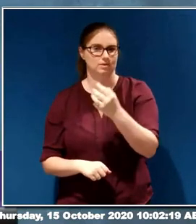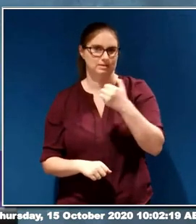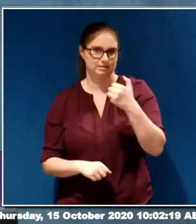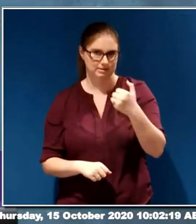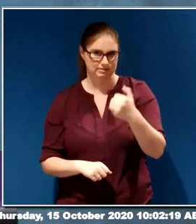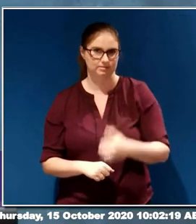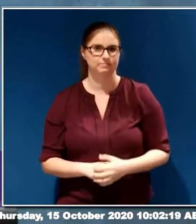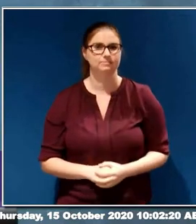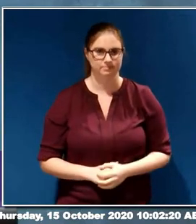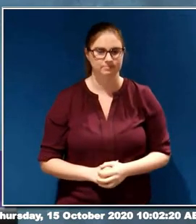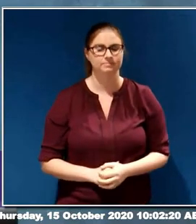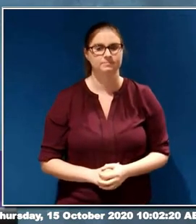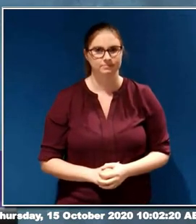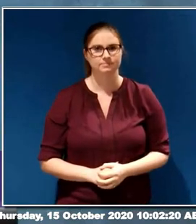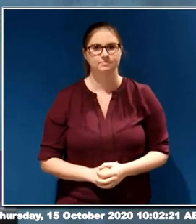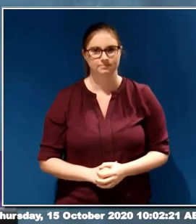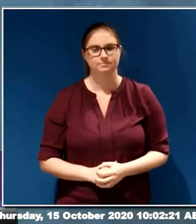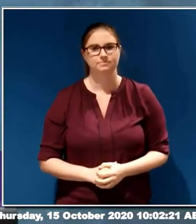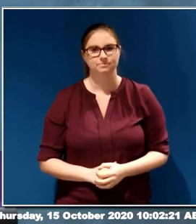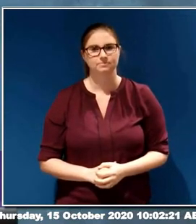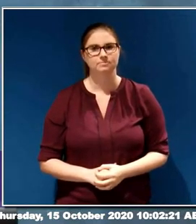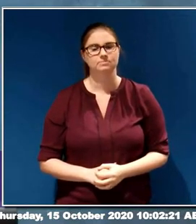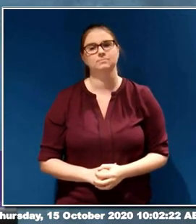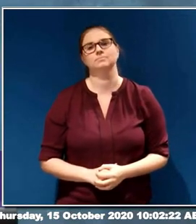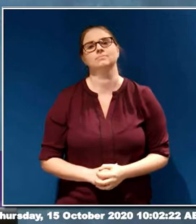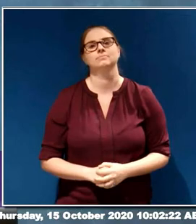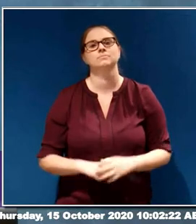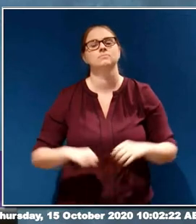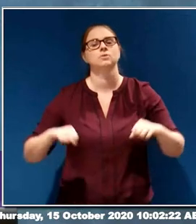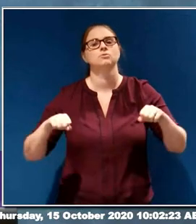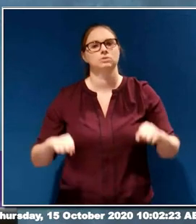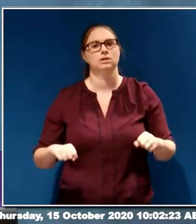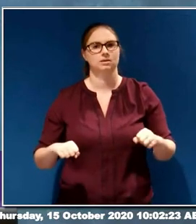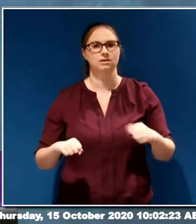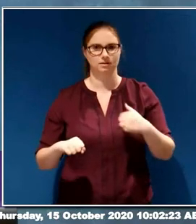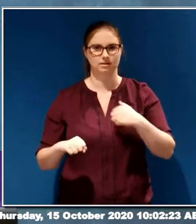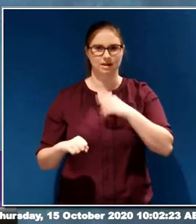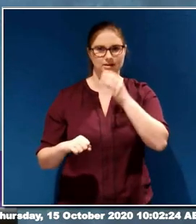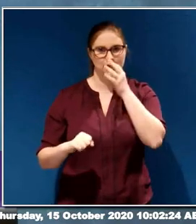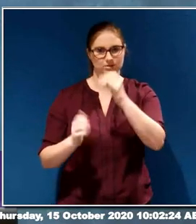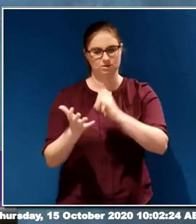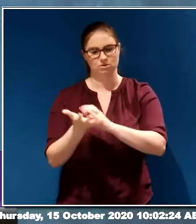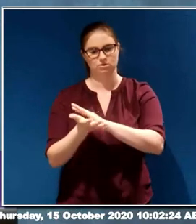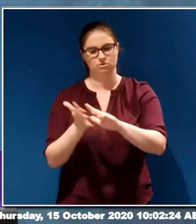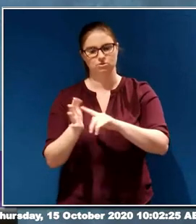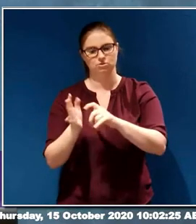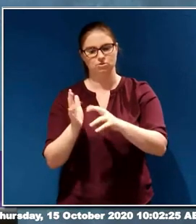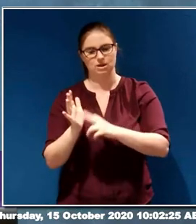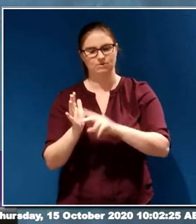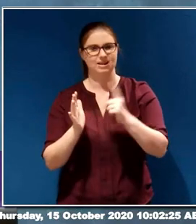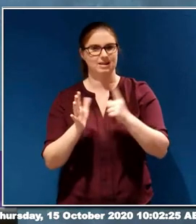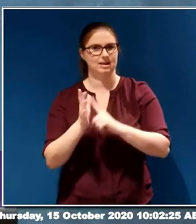So, Chair, those being the matters, I ask that Sharon and Alex be called. Yes, thank you.